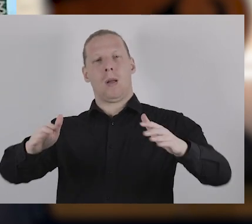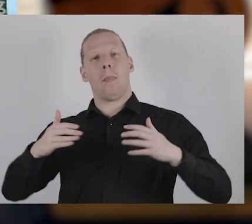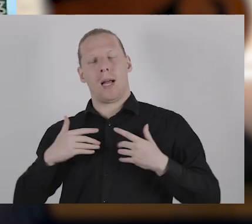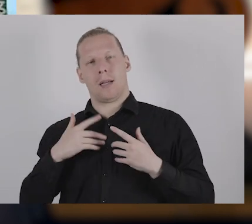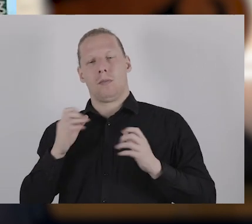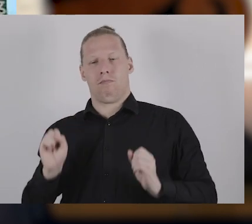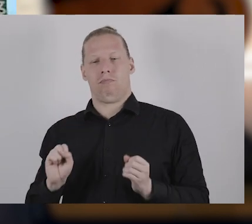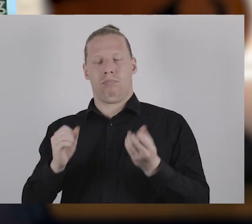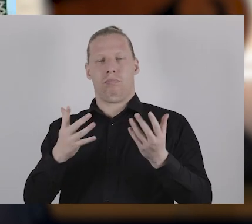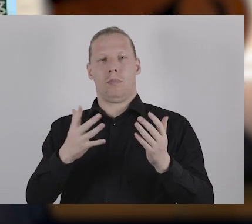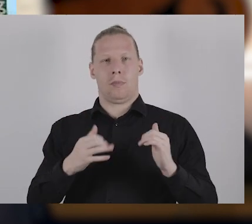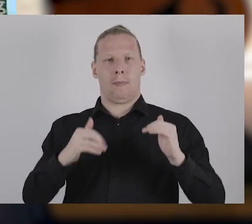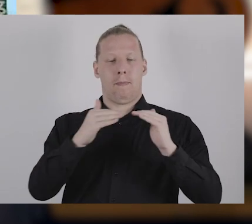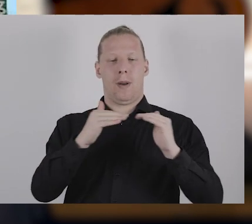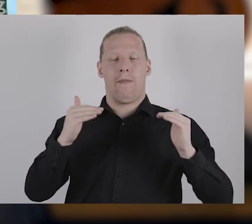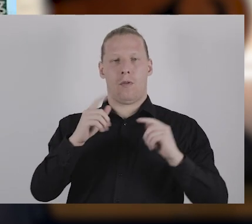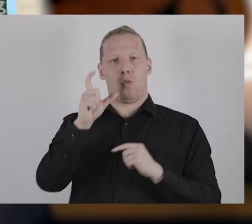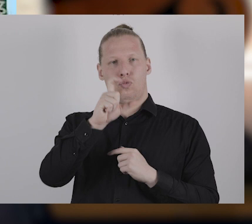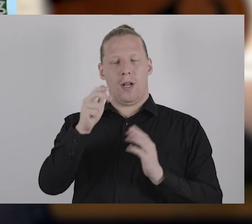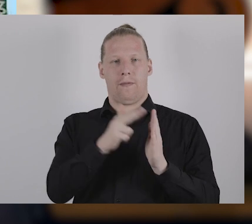for ngā toi Māori at Creative New Zealand.